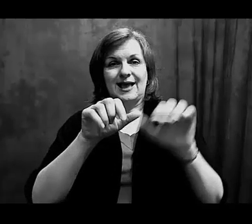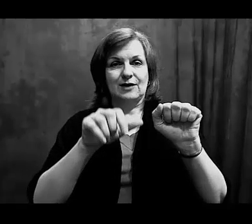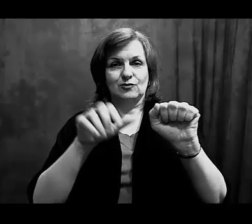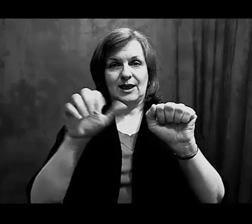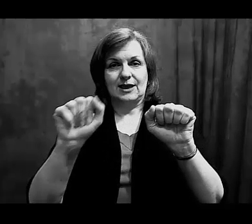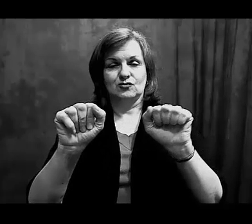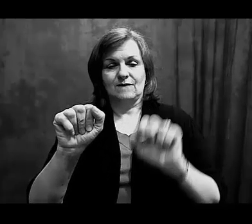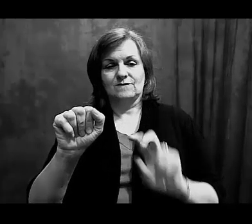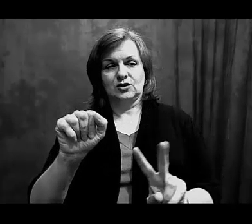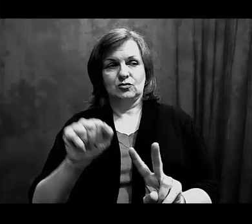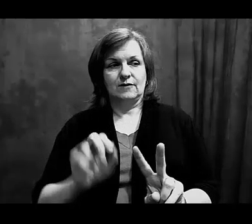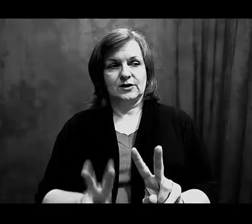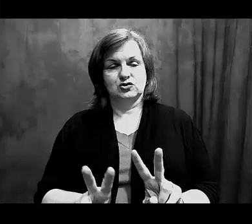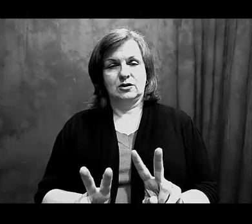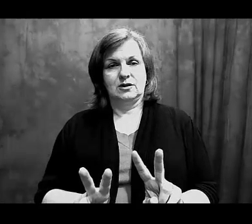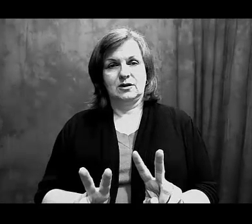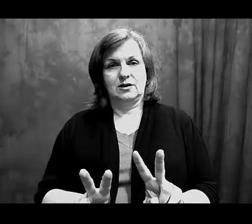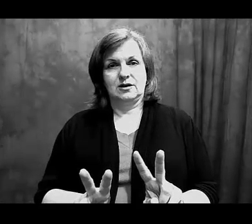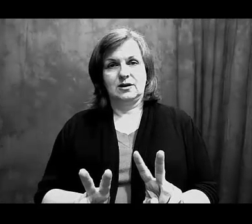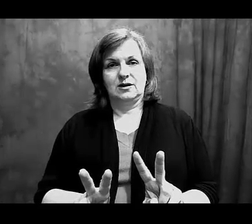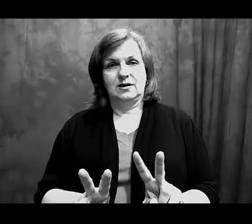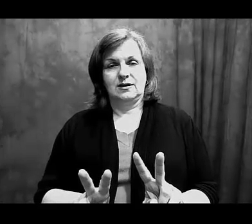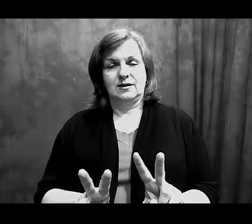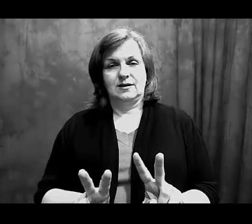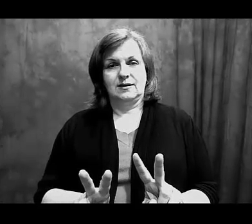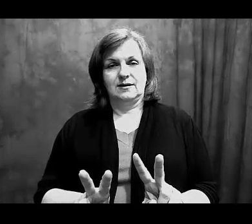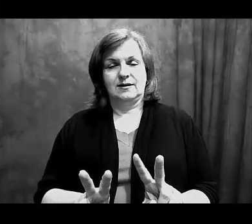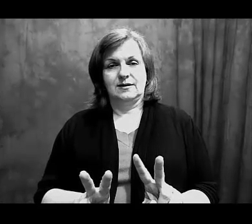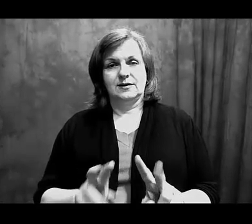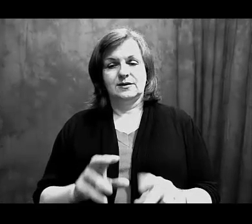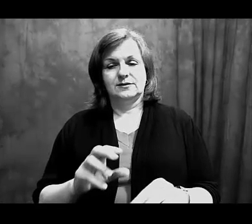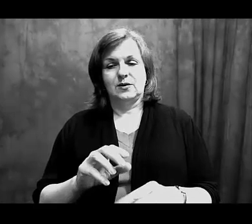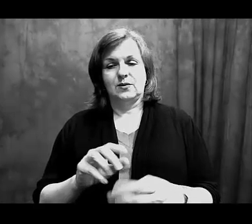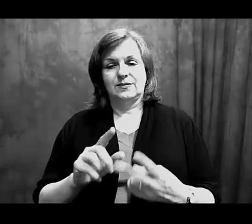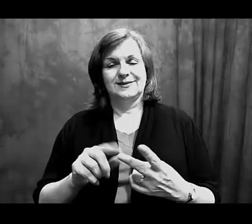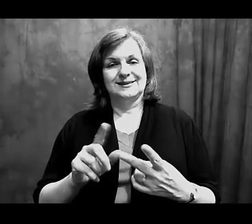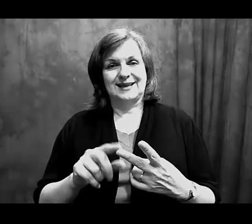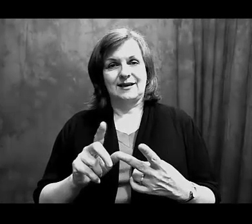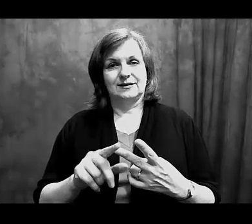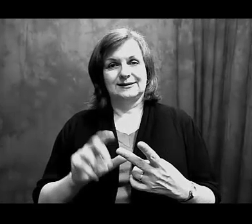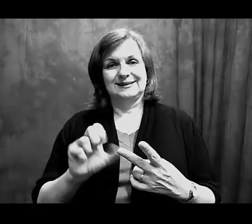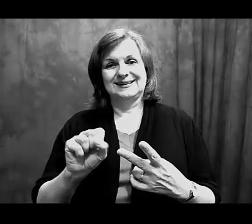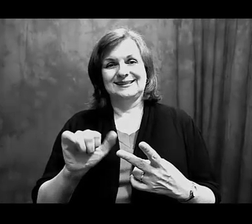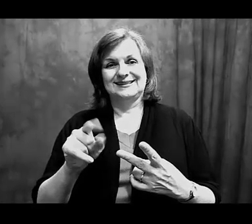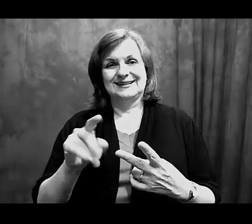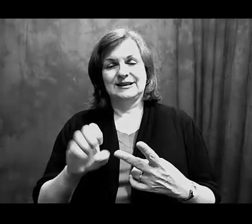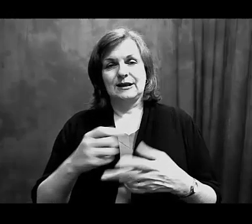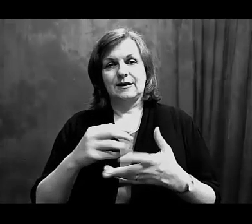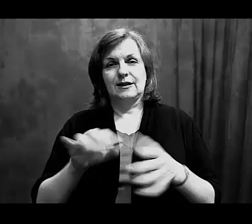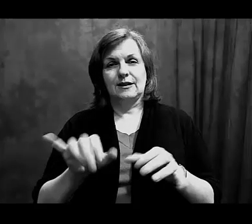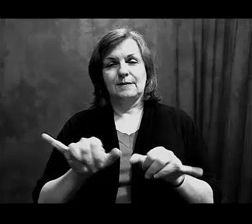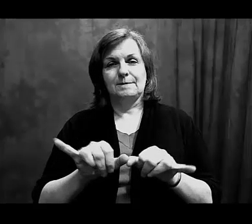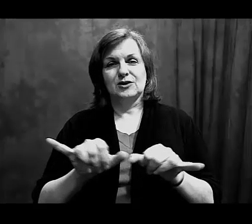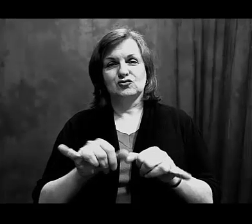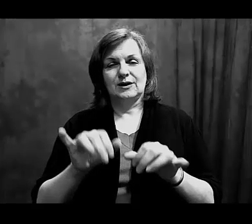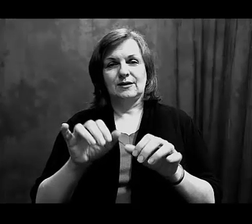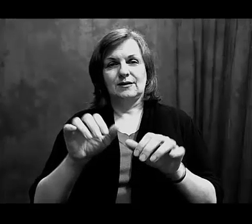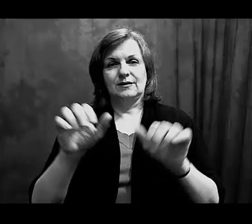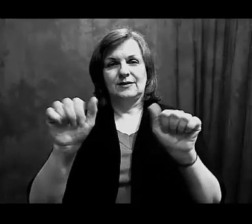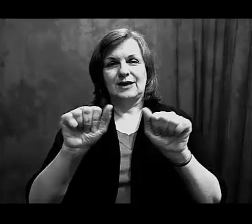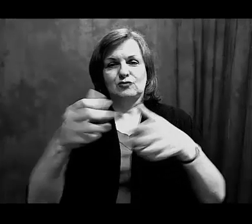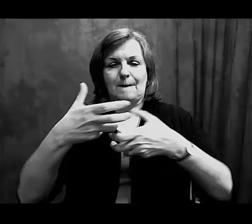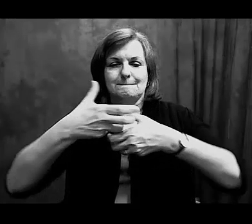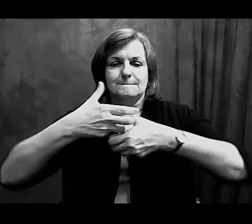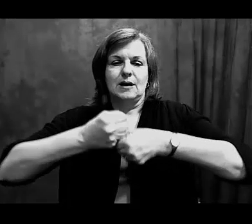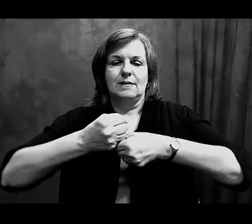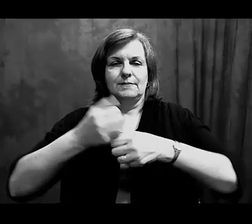and some of you may know that your blood pressure is based on two terms - diastole and systole and diastole measures the